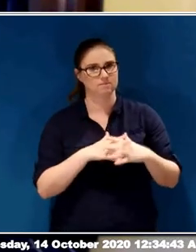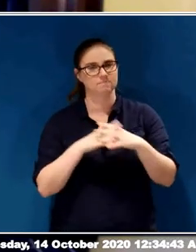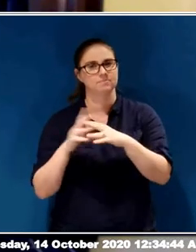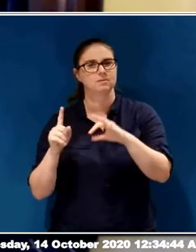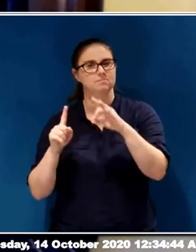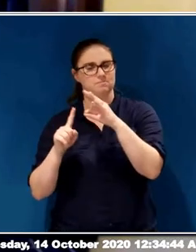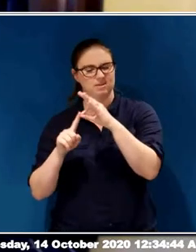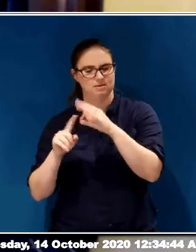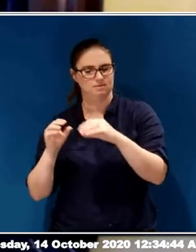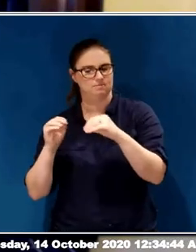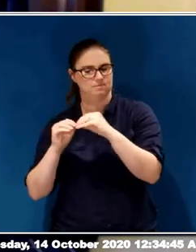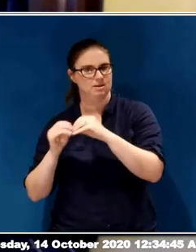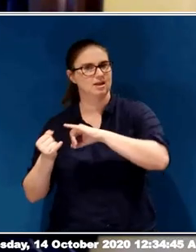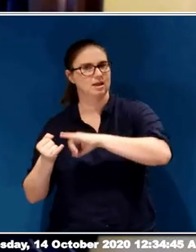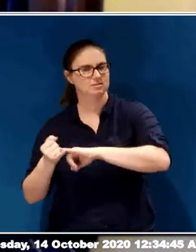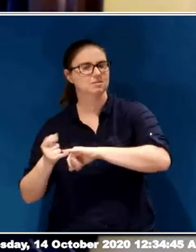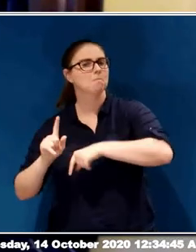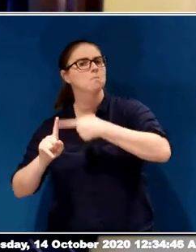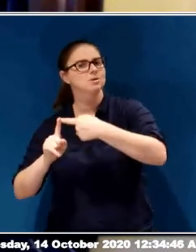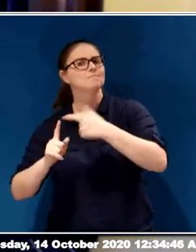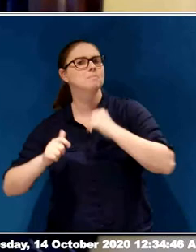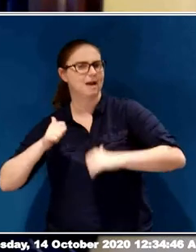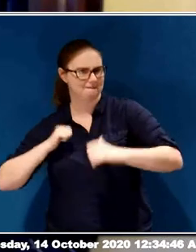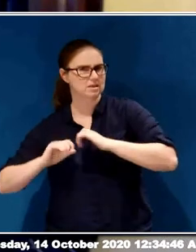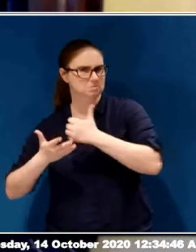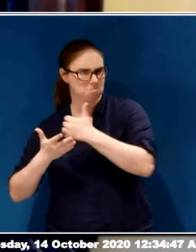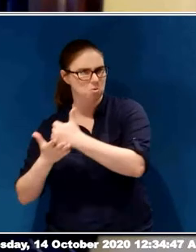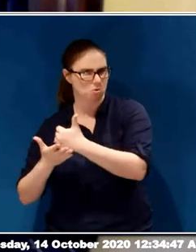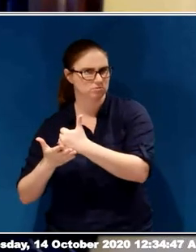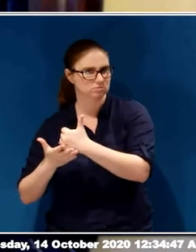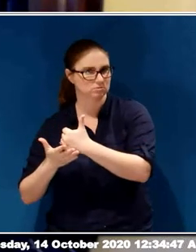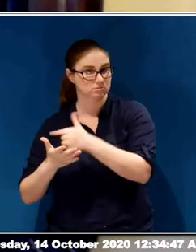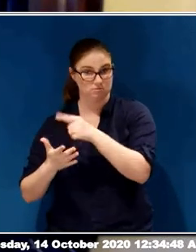time concurrently with another model called Response to Intervention, and in